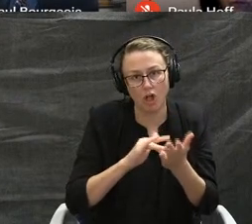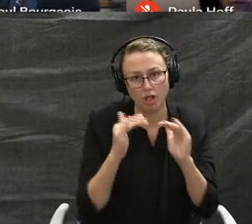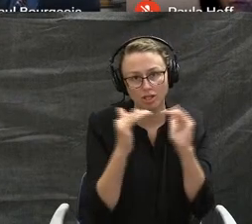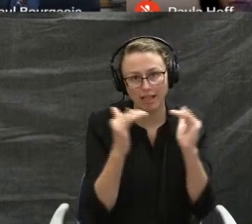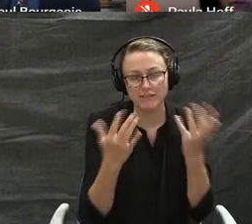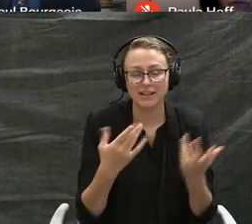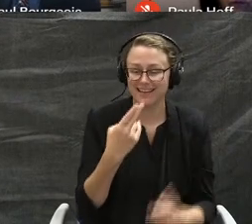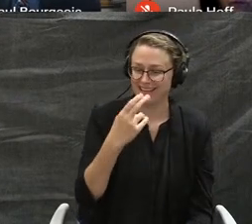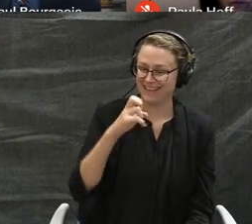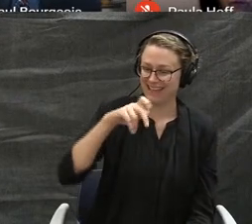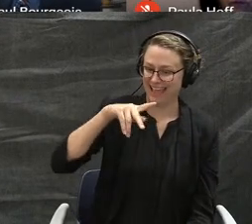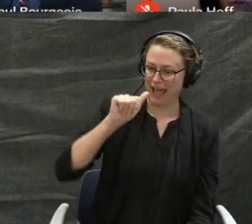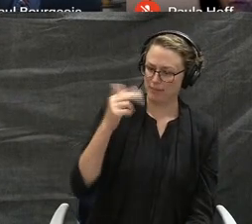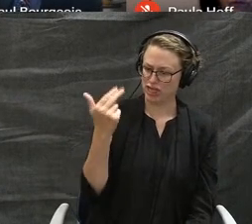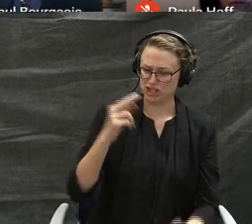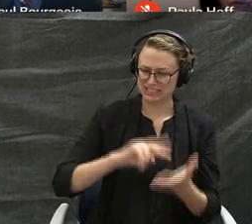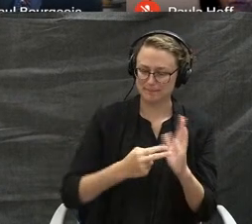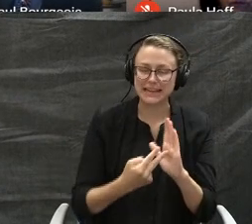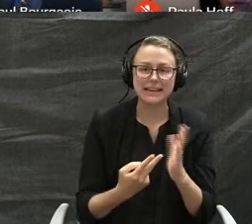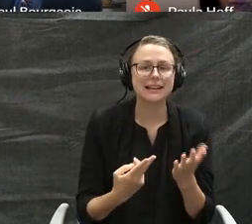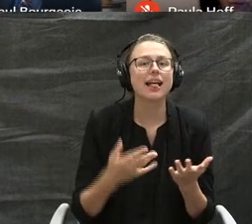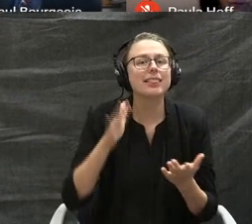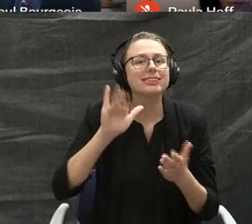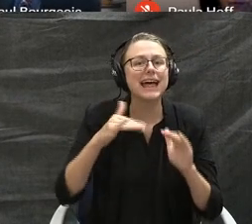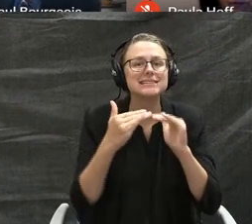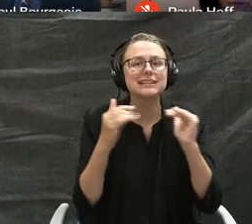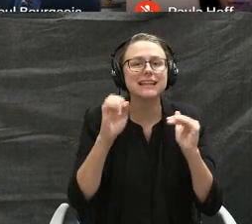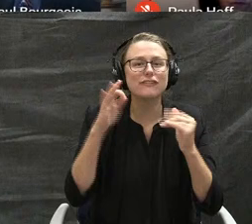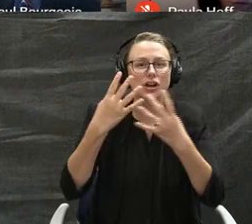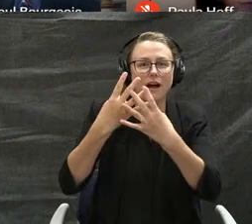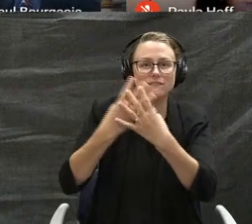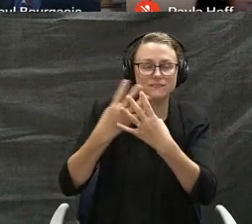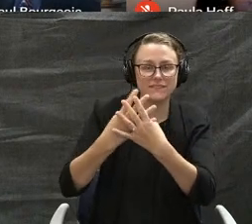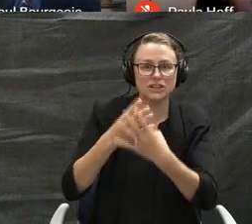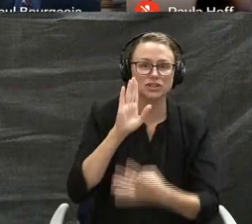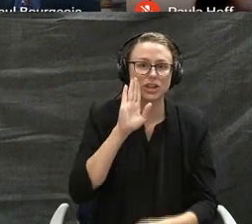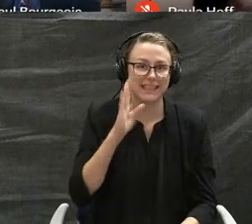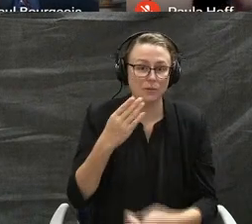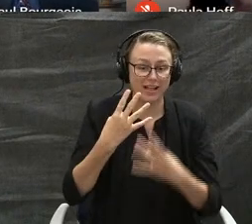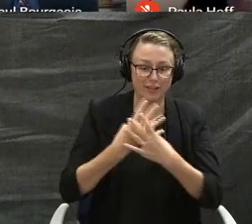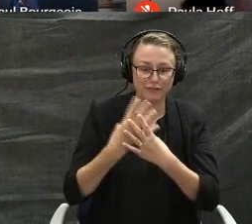what's HEPA? 13? That is a level of filtering that will filter